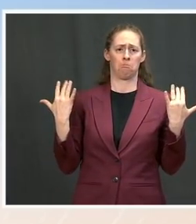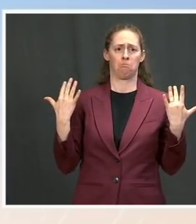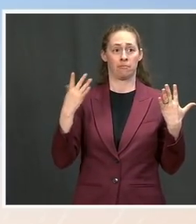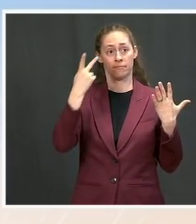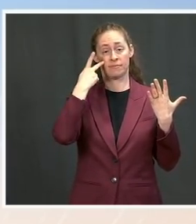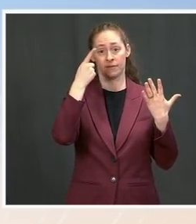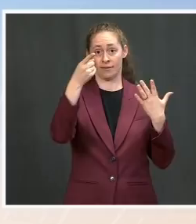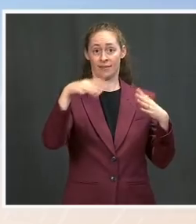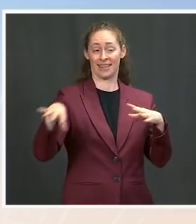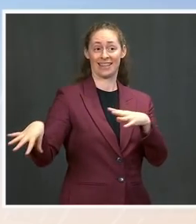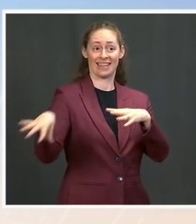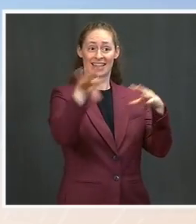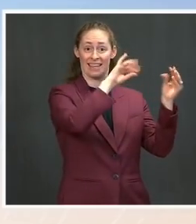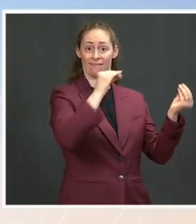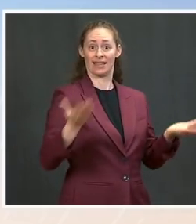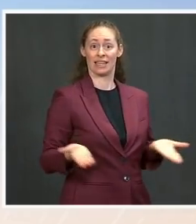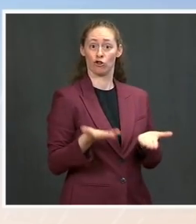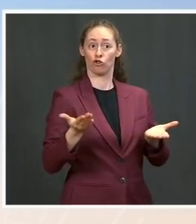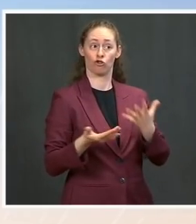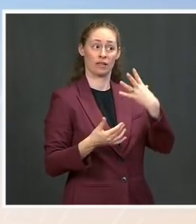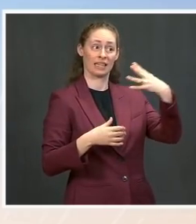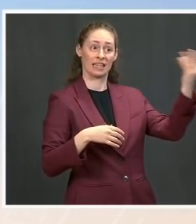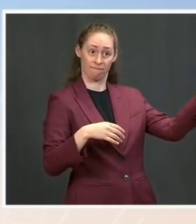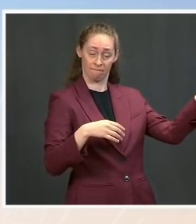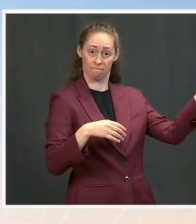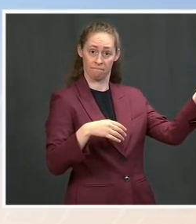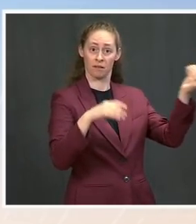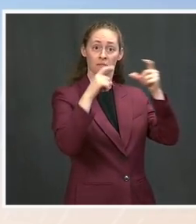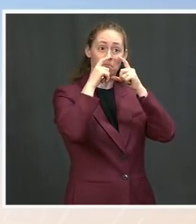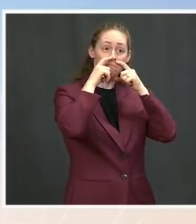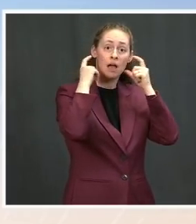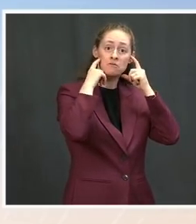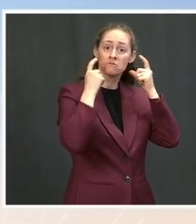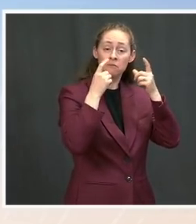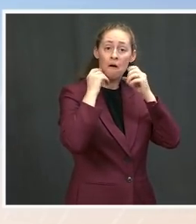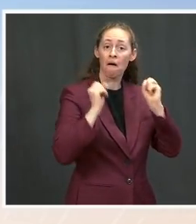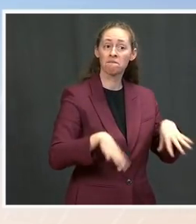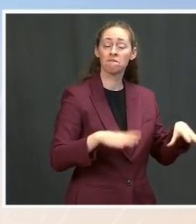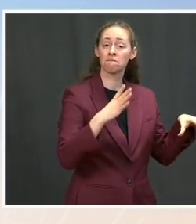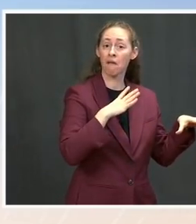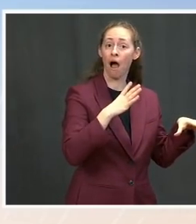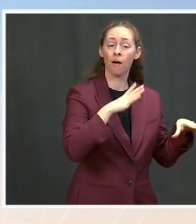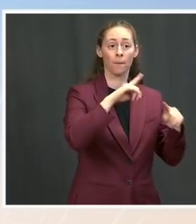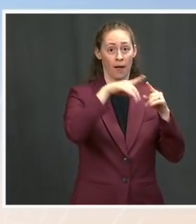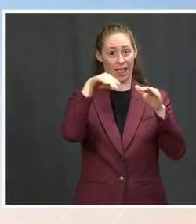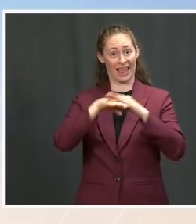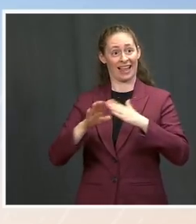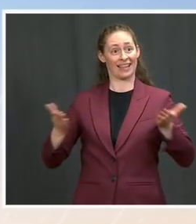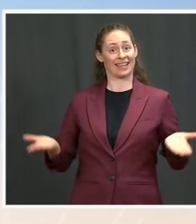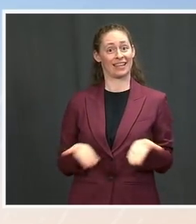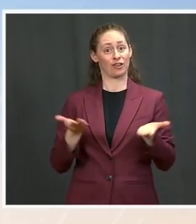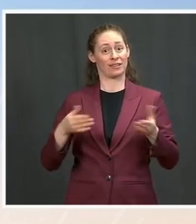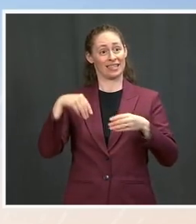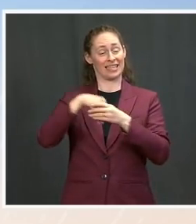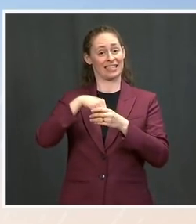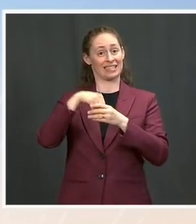If I'm coming back into the White House, sometimes I put it back on when I'm taking the walk just to save some time. But in terms of the number of people